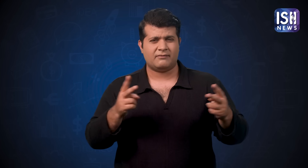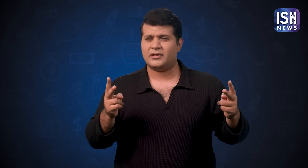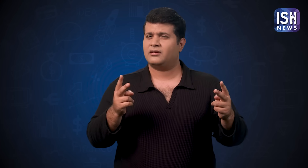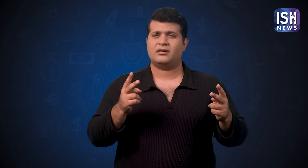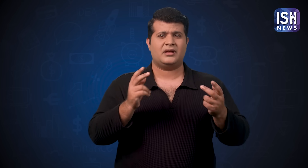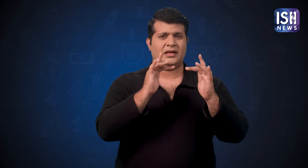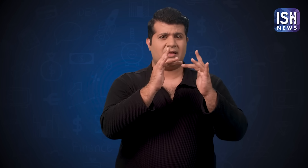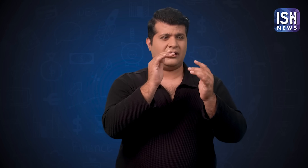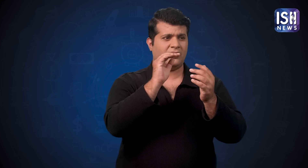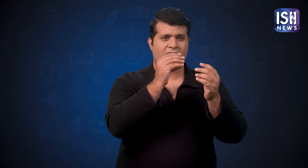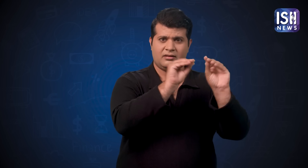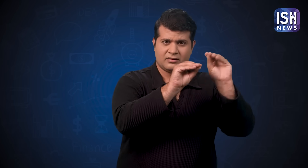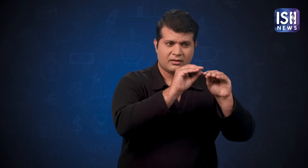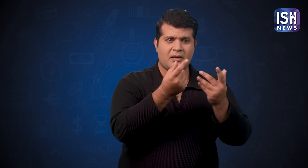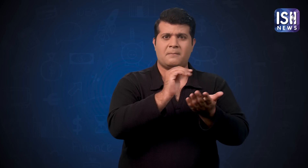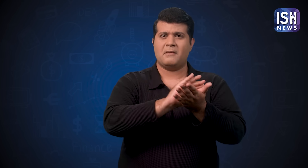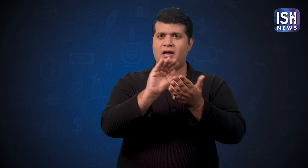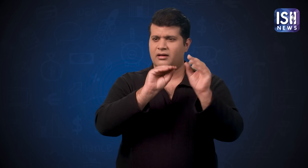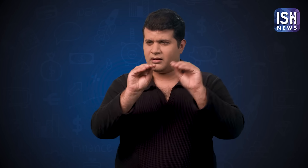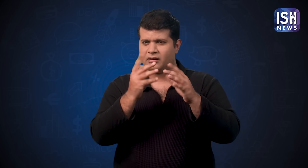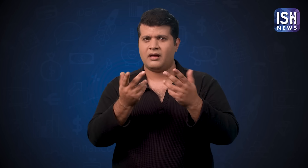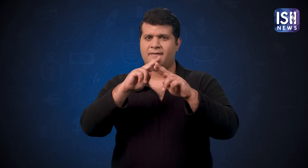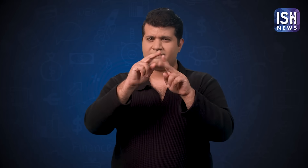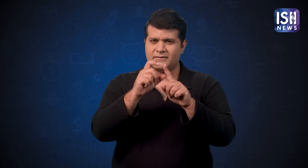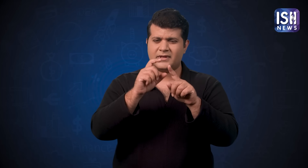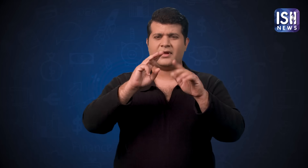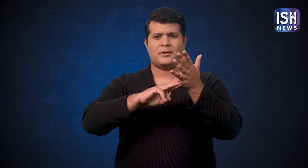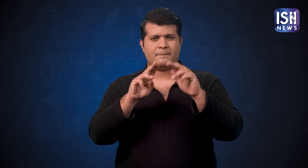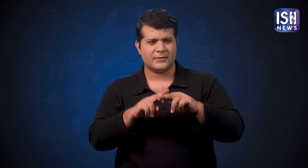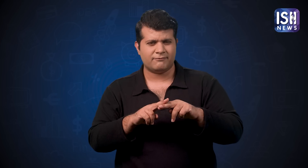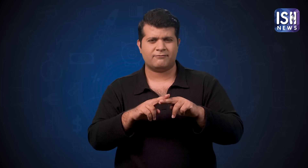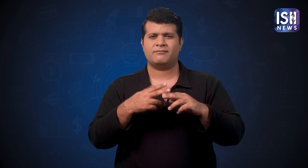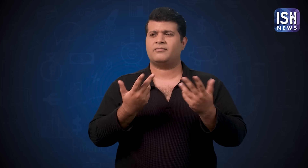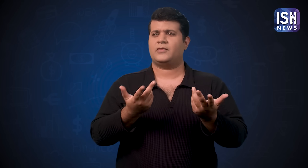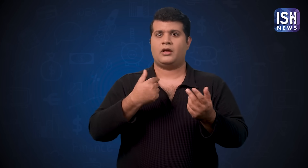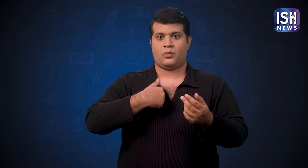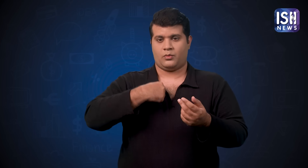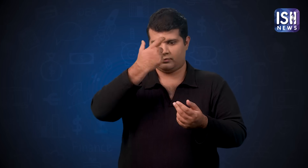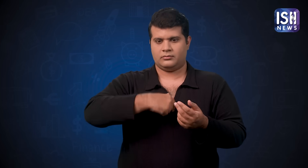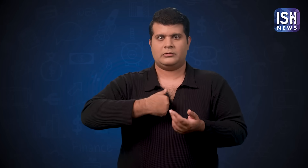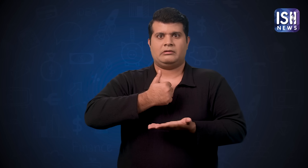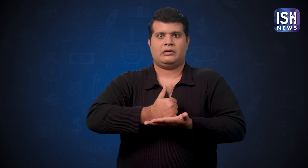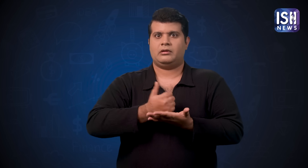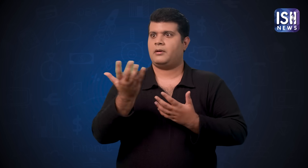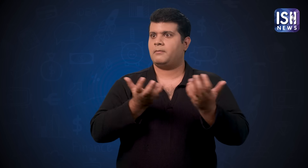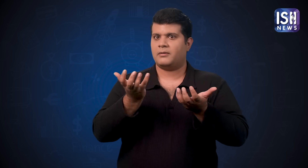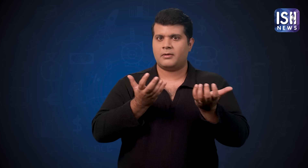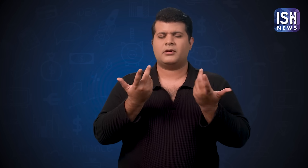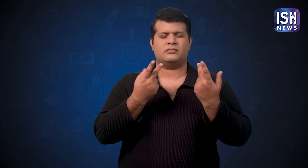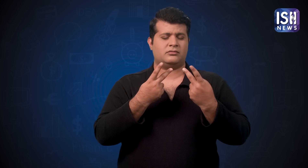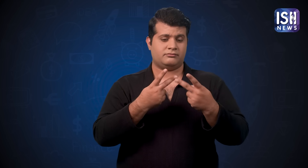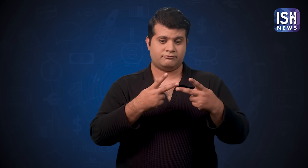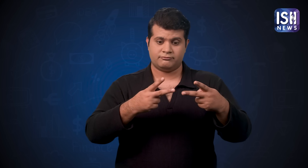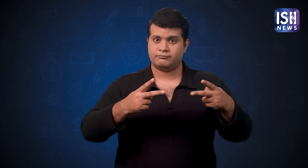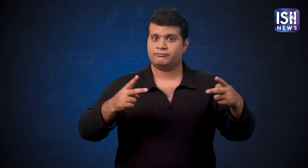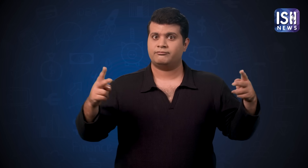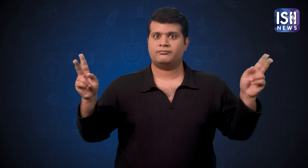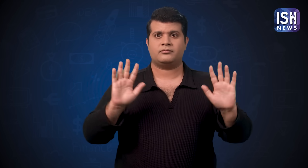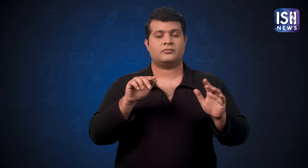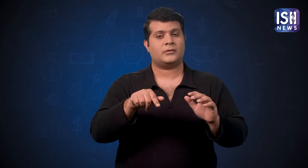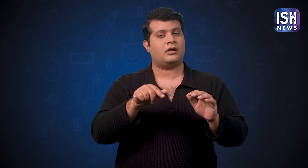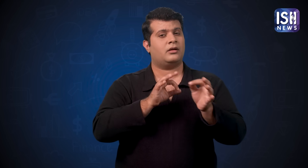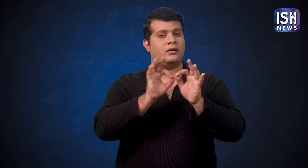It will explain everything like e-commerce, banking, fixed deposits, mutual funds, consumer rights and much more.